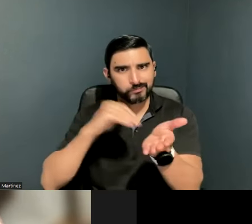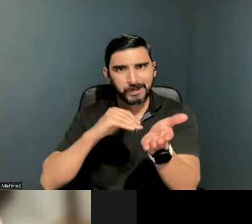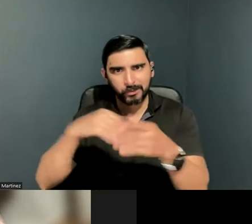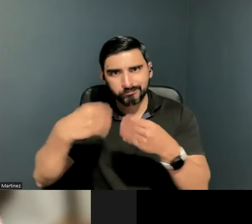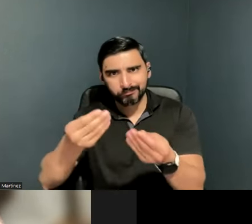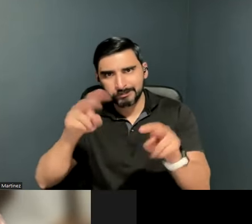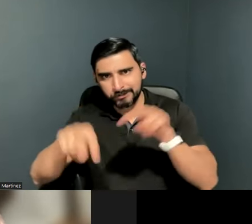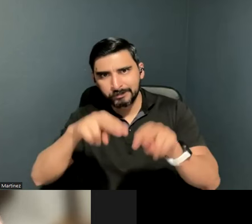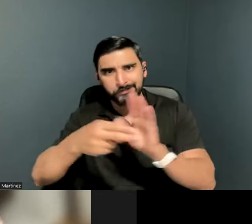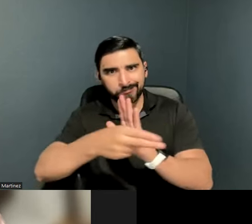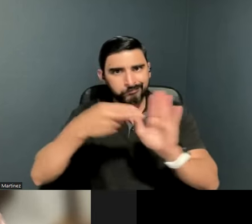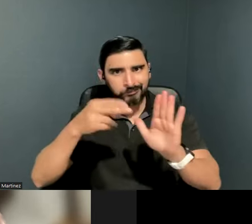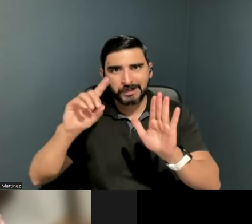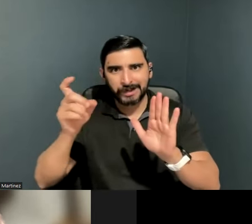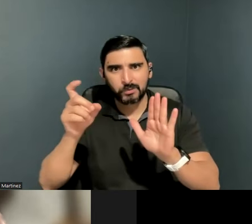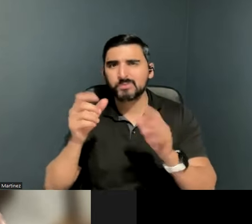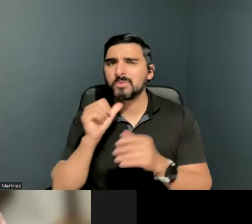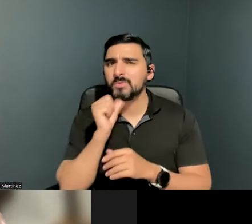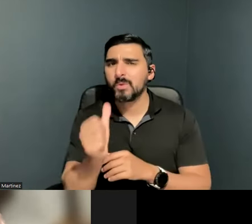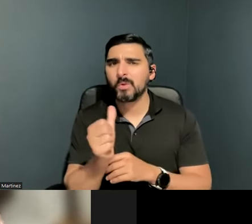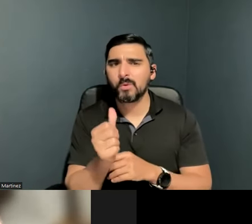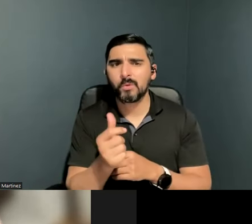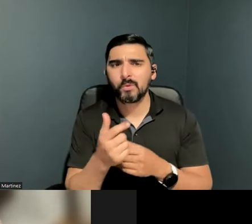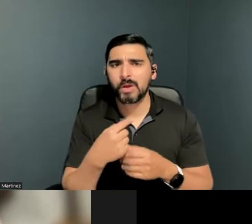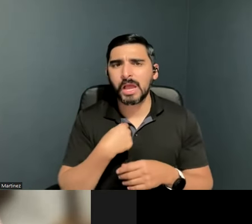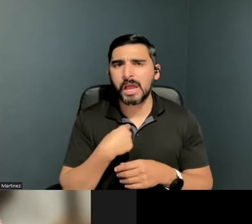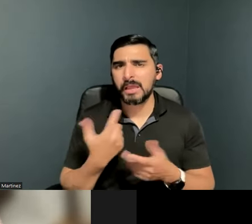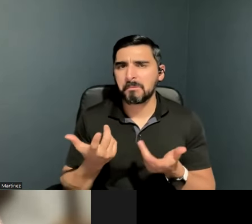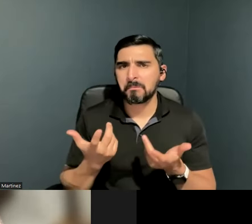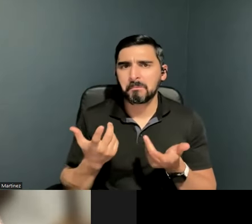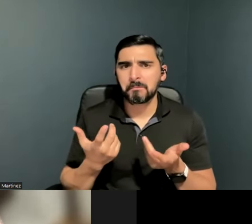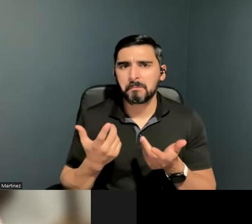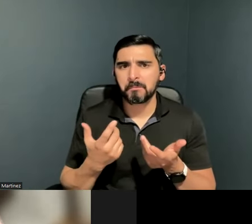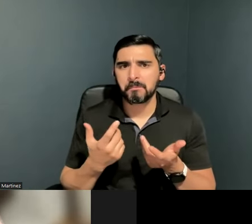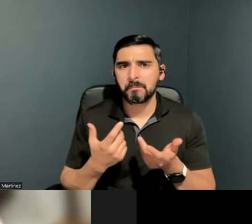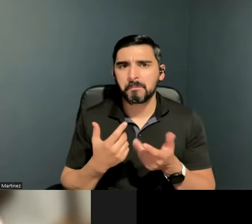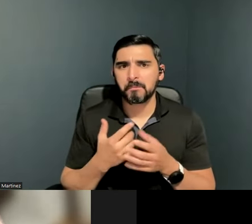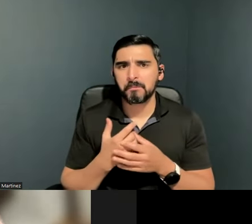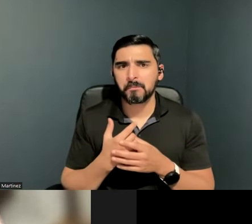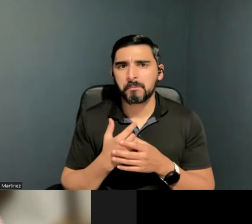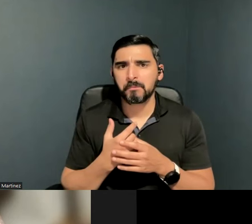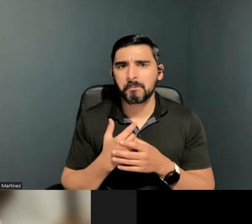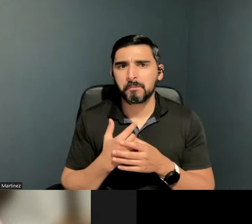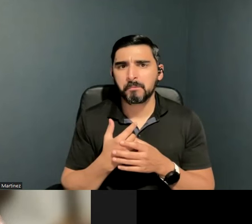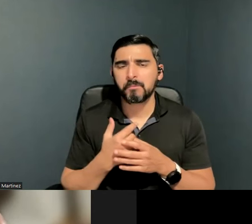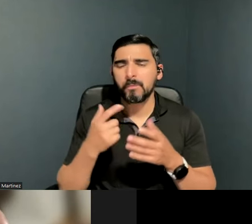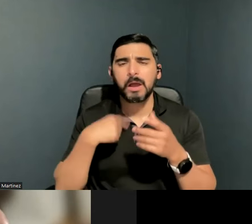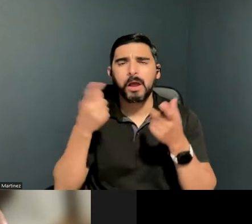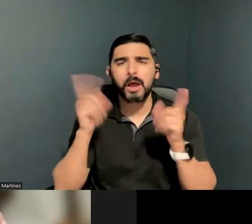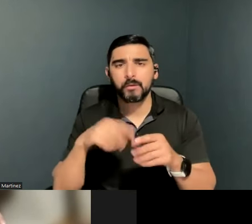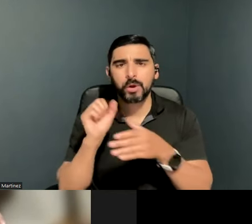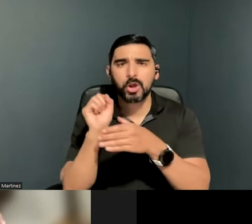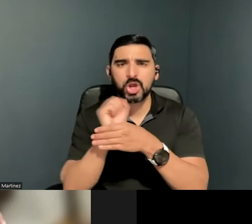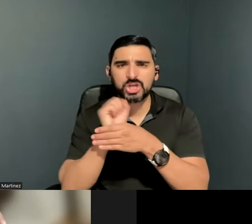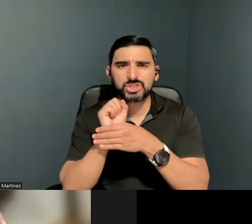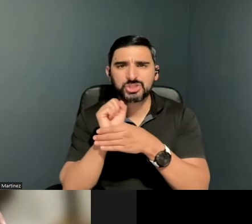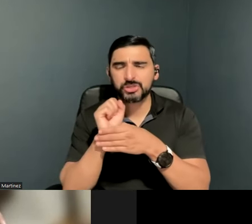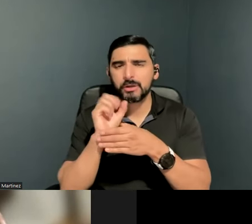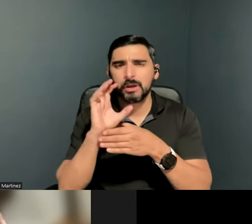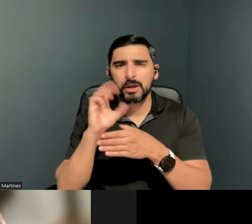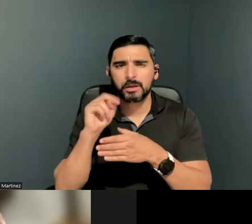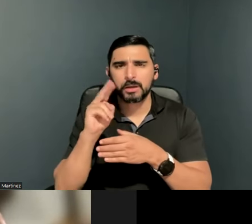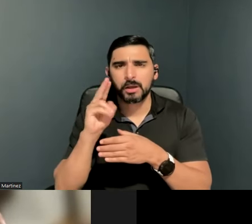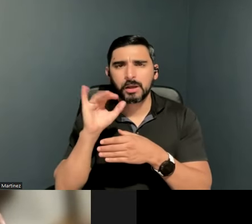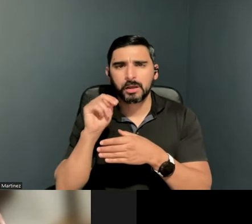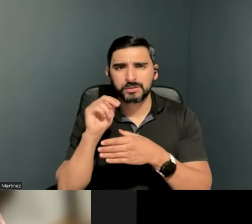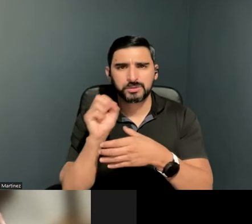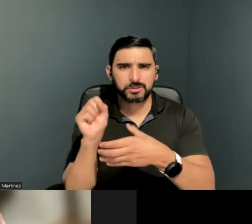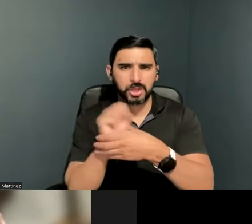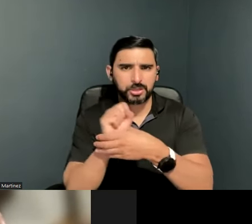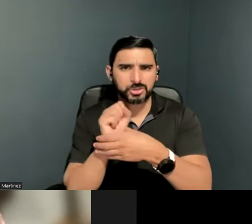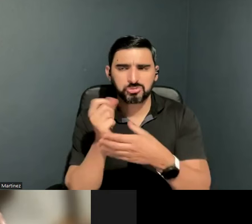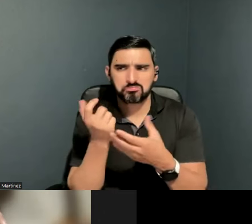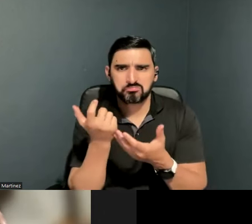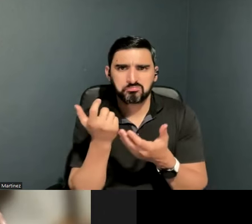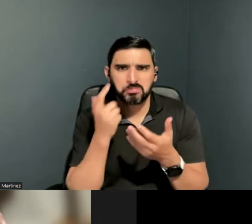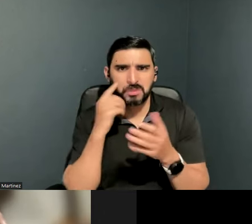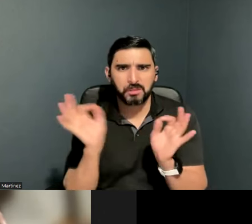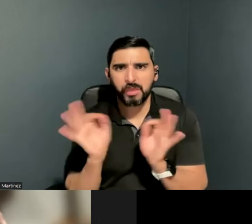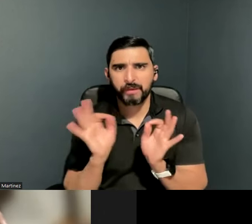one of those who concluded…, just a concussion, no big deal. And so I went back. And actually,